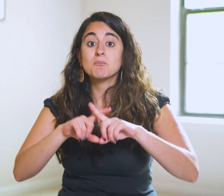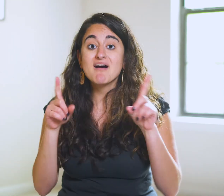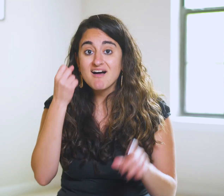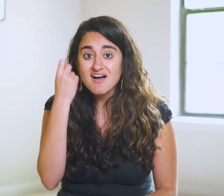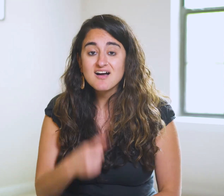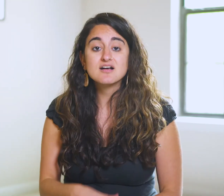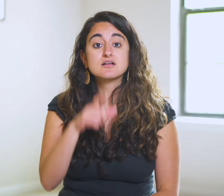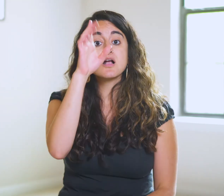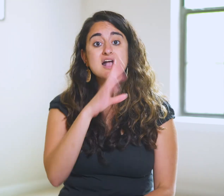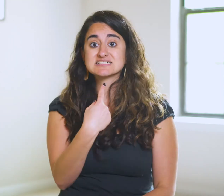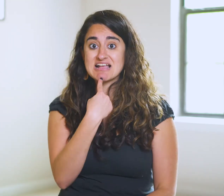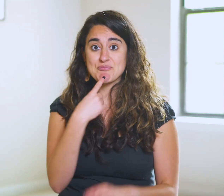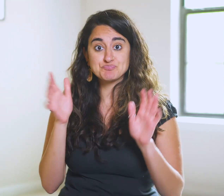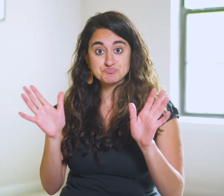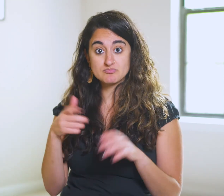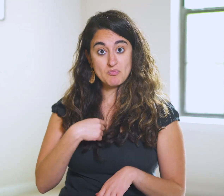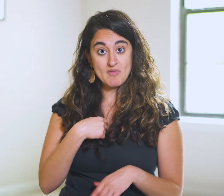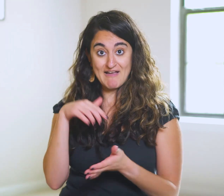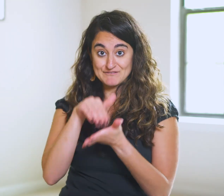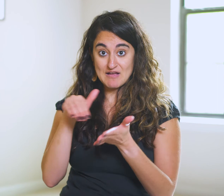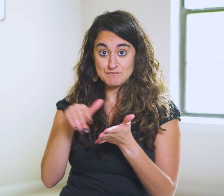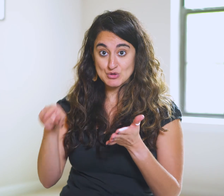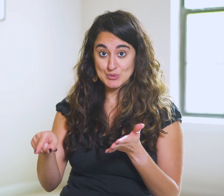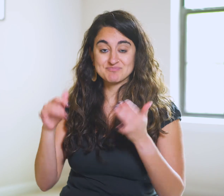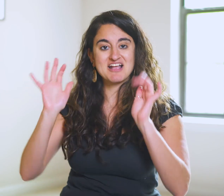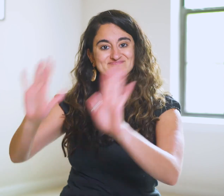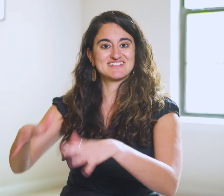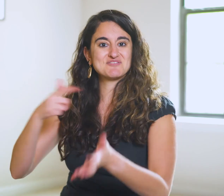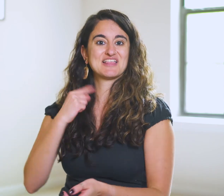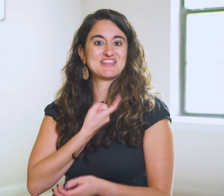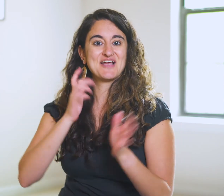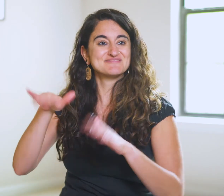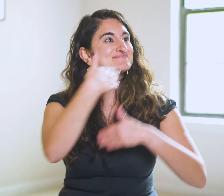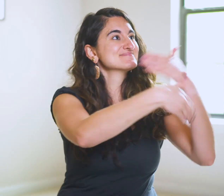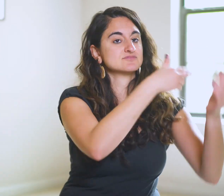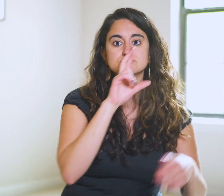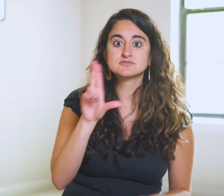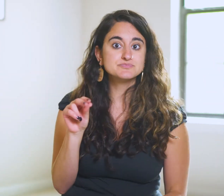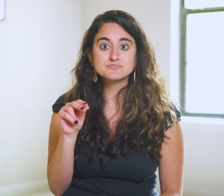But He doesn’t just say, “I forgive you. Now leave me alone.”